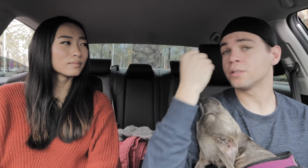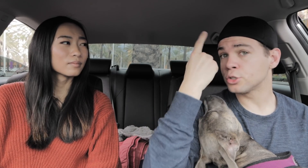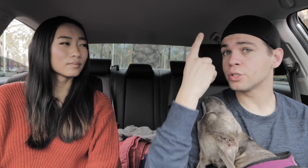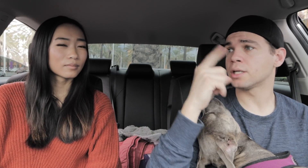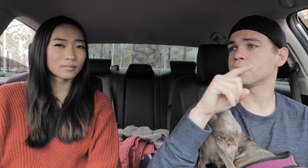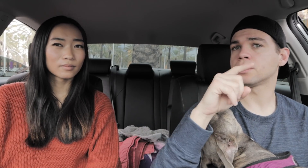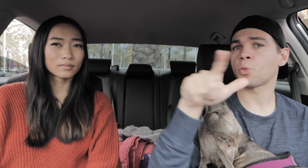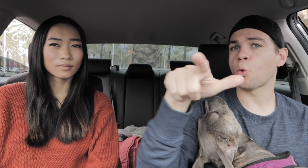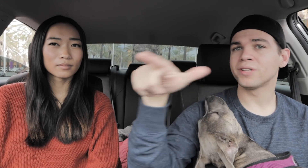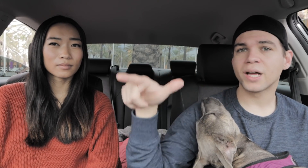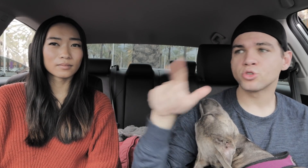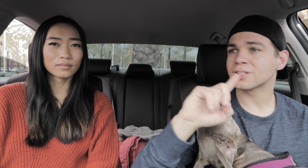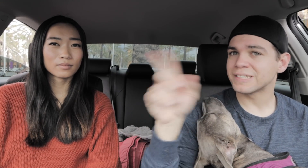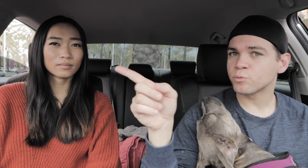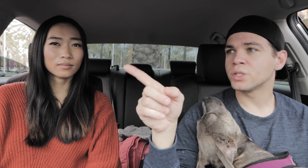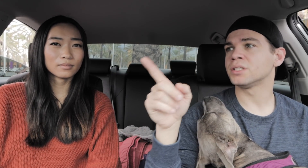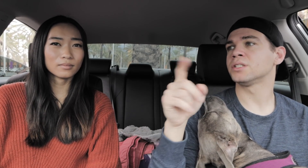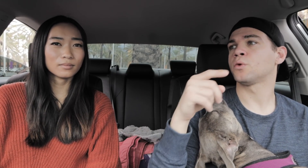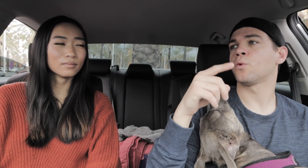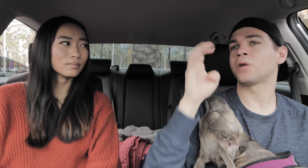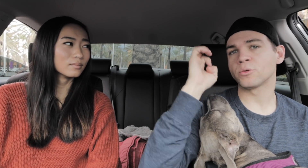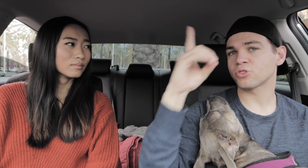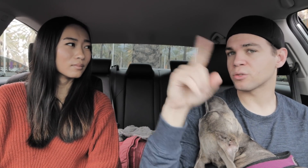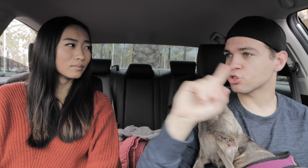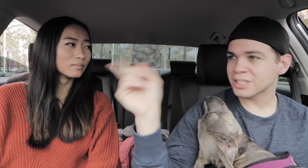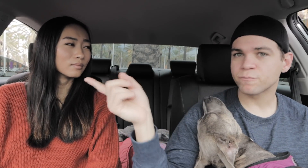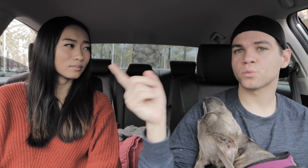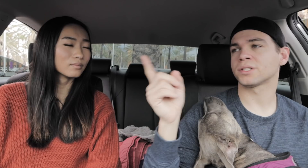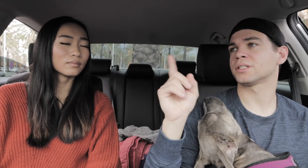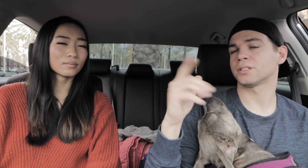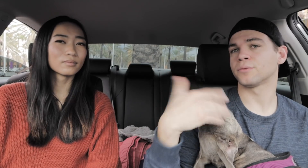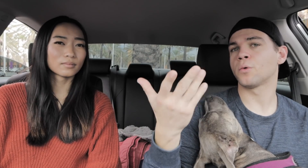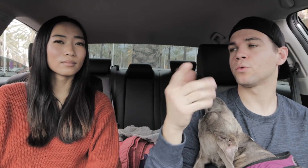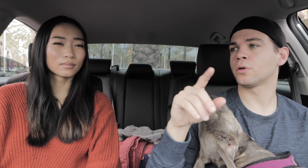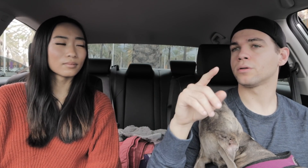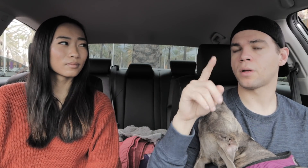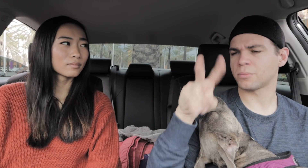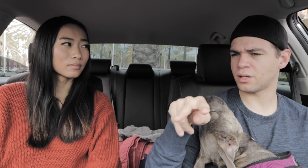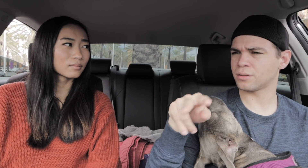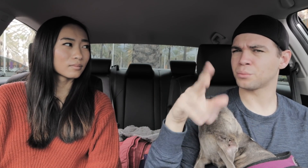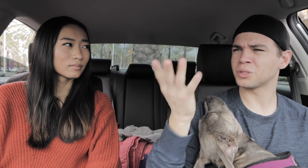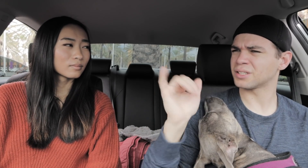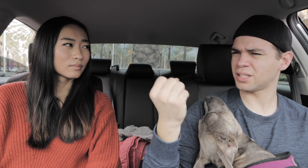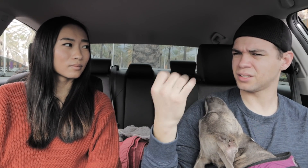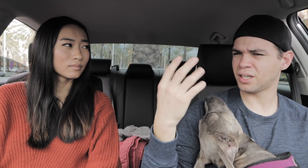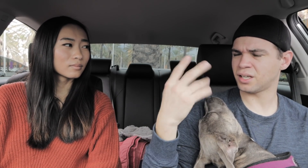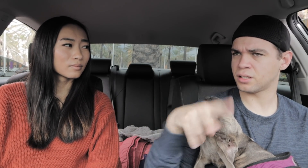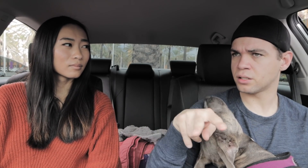Like 15 minutes early, why? Because they try to deaf client Try to talk, not have to be serious talk "How was your day?" "What did you do?" Whatever So they can see, "Oh, that's his language vocabulary, that's his facial expressions